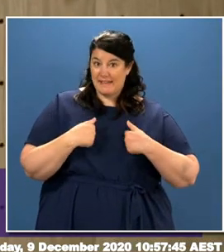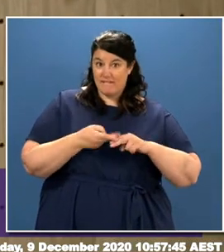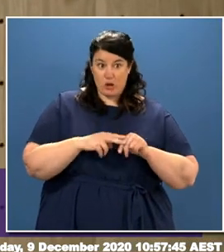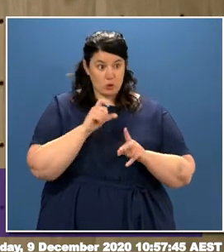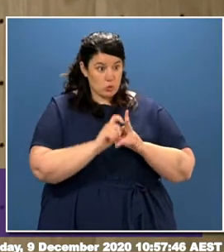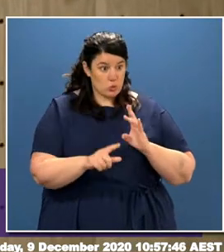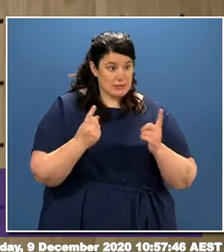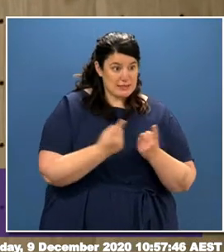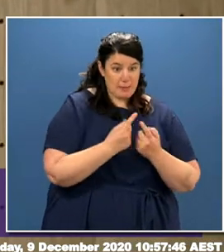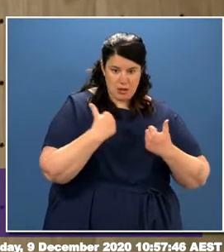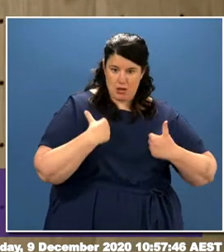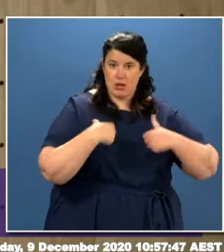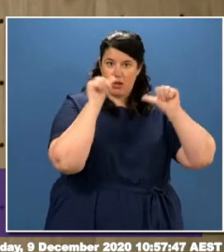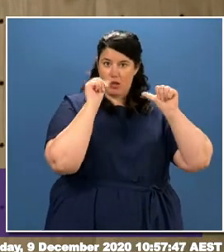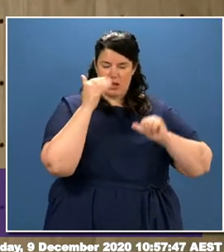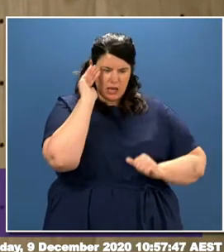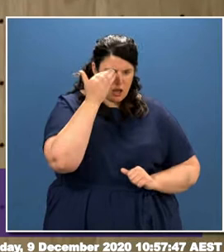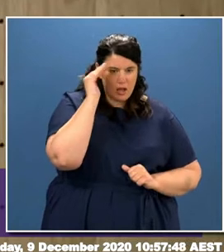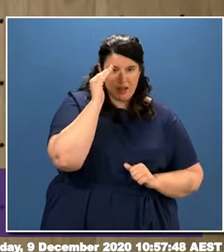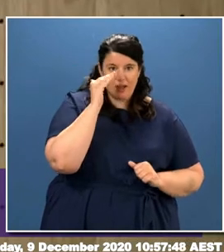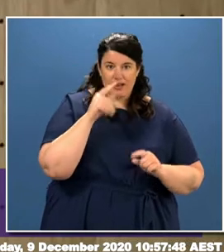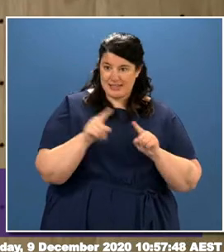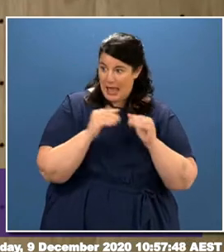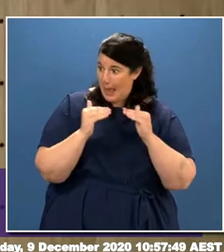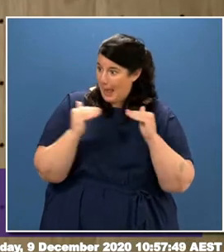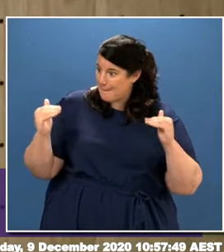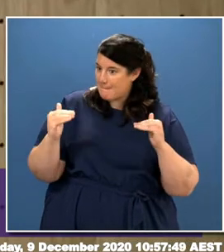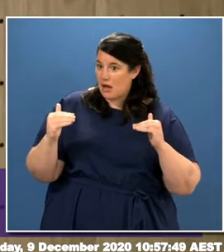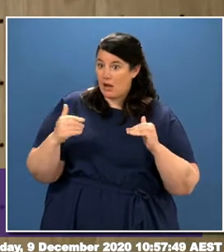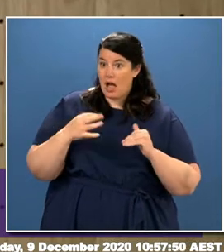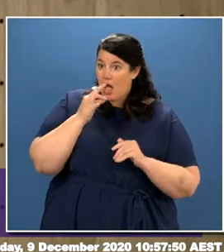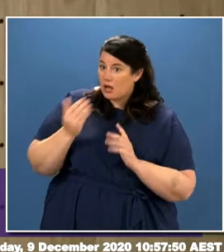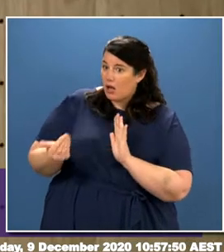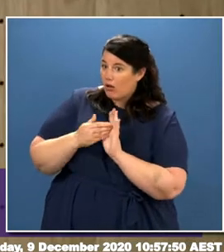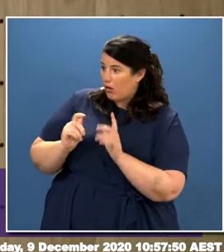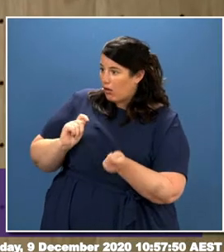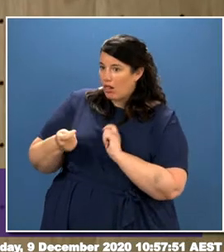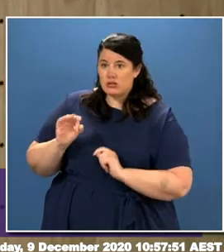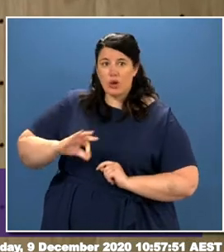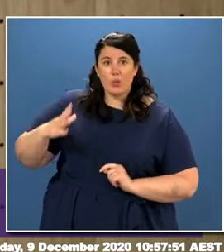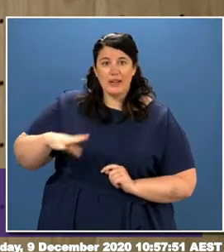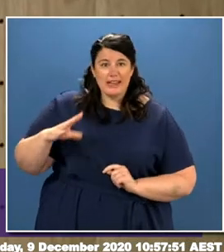can --- when I just keep going at the same level and when I don't have to ask for anything different.